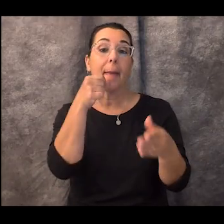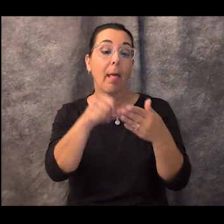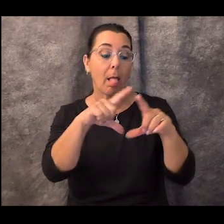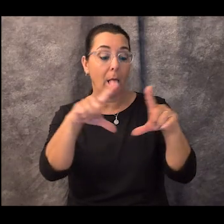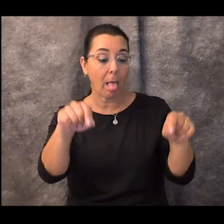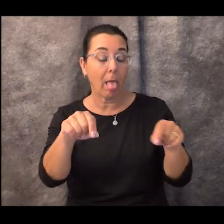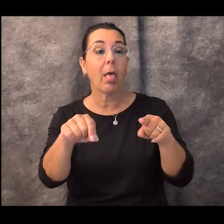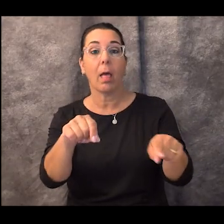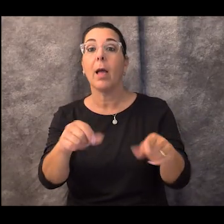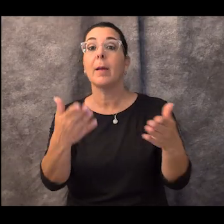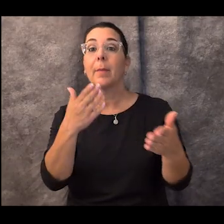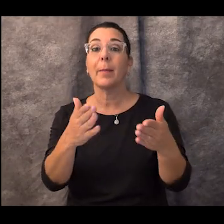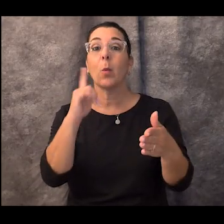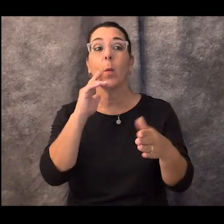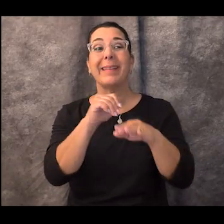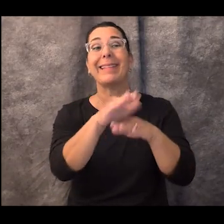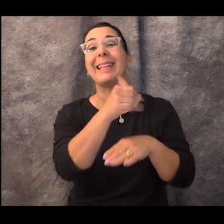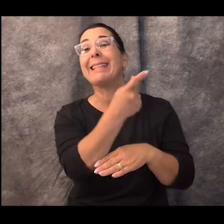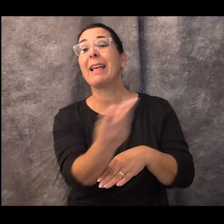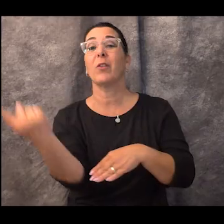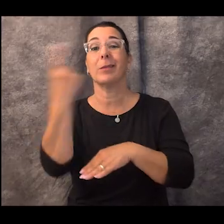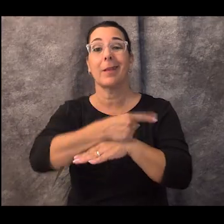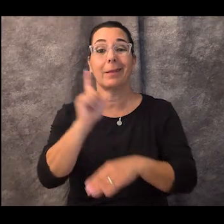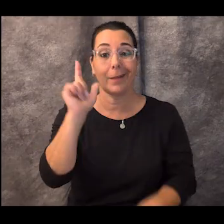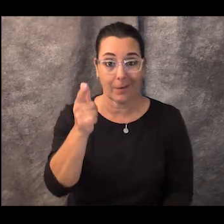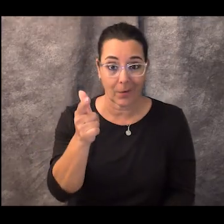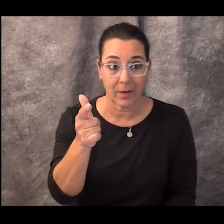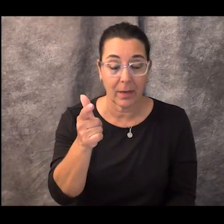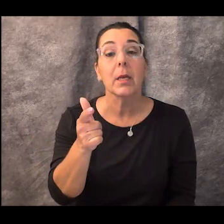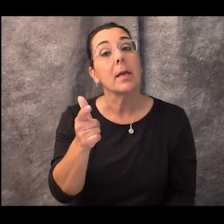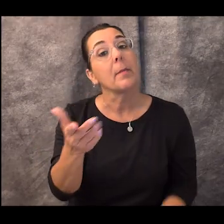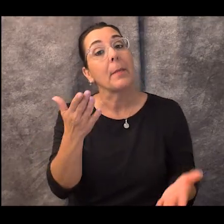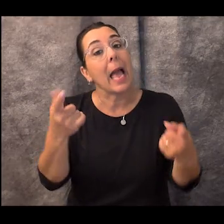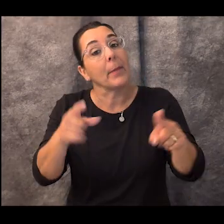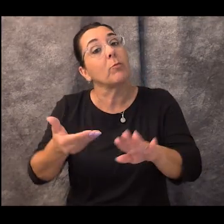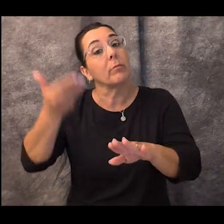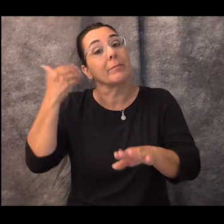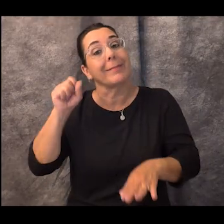Apparently that's always been true. (Eric) Right. (Michelle) But they're more worried about it these days. They used to be able to keep on top of it.